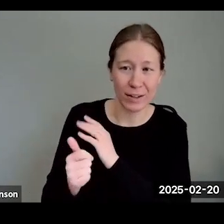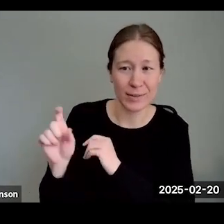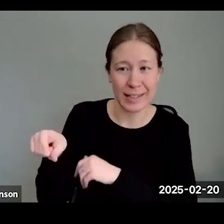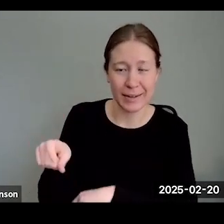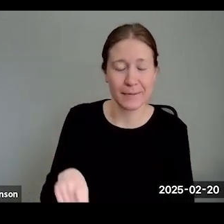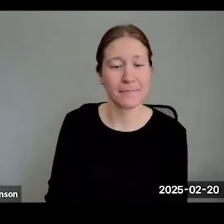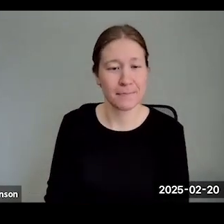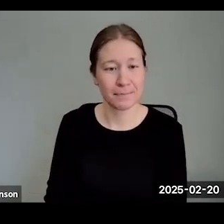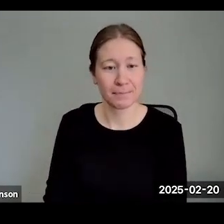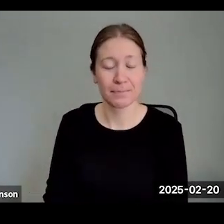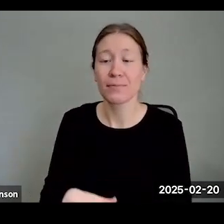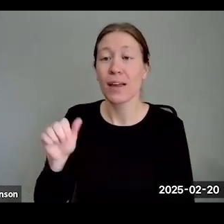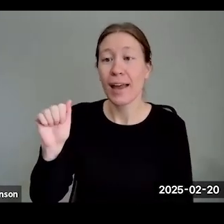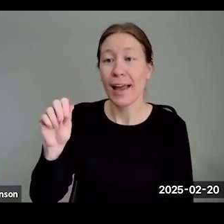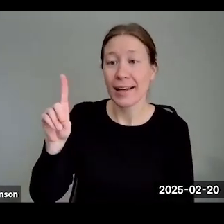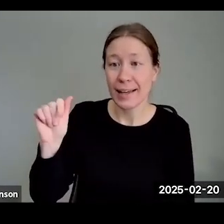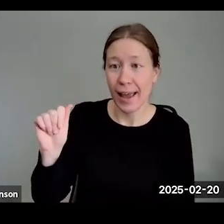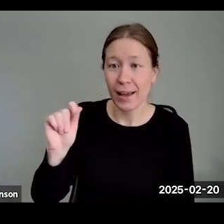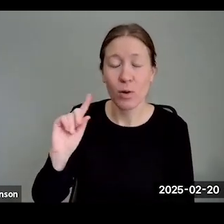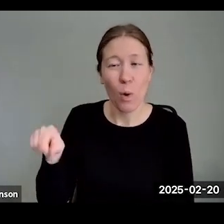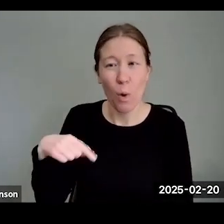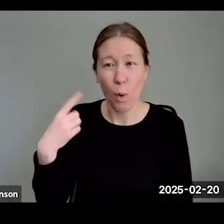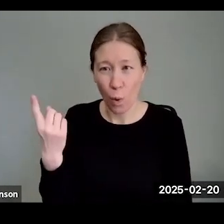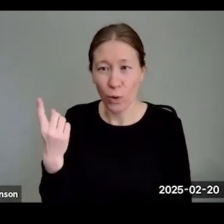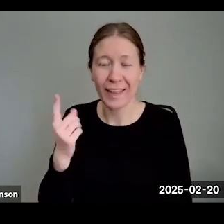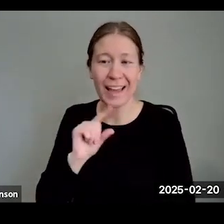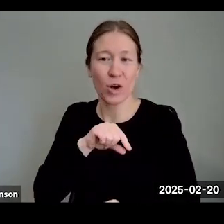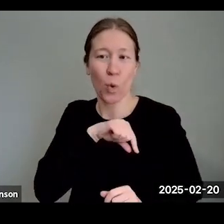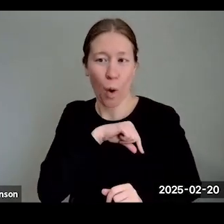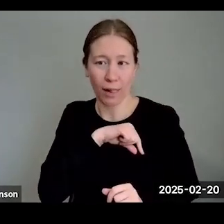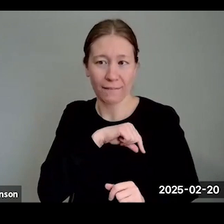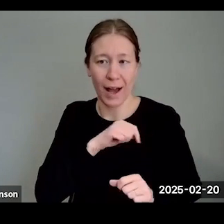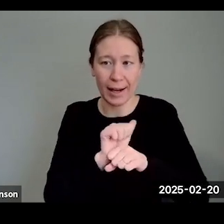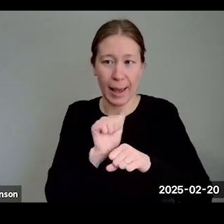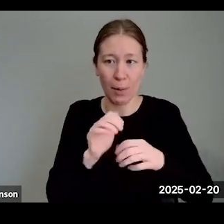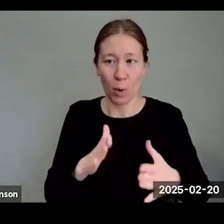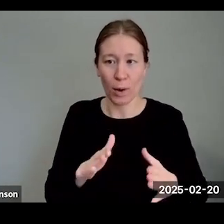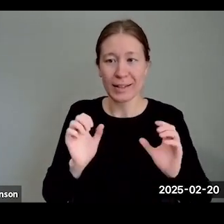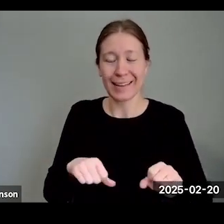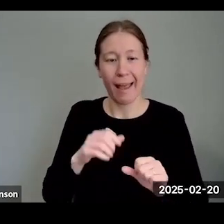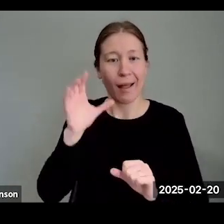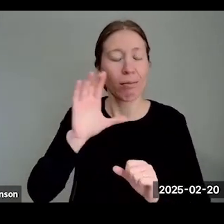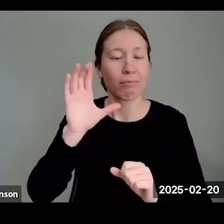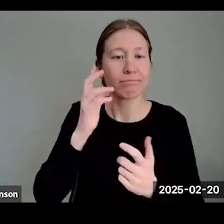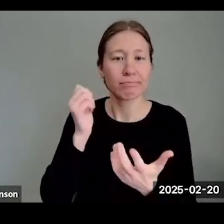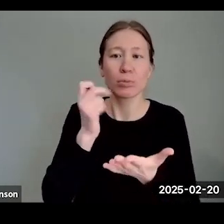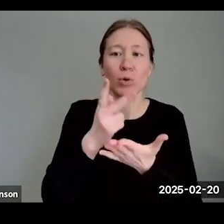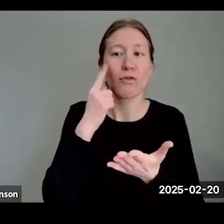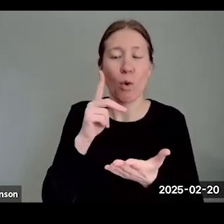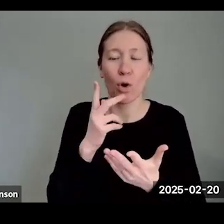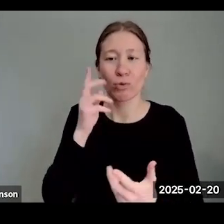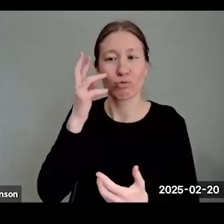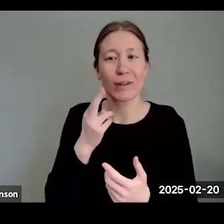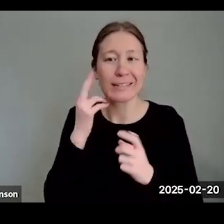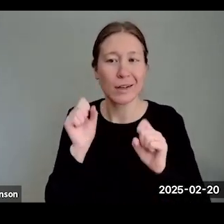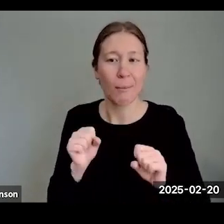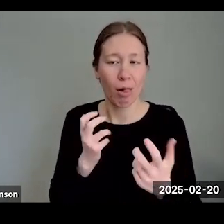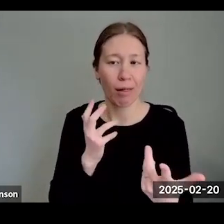Under the ADA, only qualified employees may seek reasonable accommodations. So this is one of the reasons why it's so important